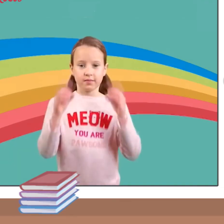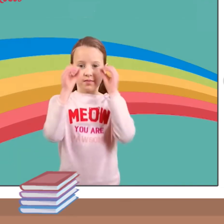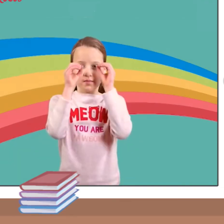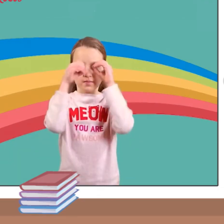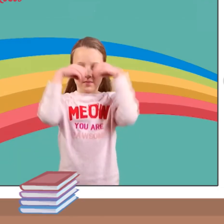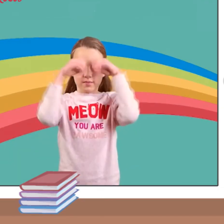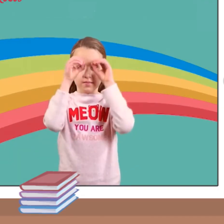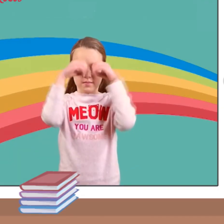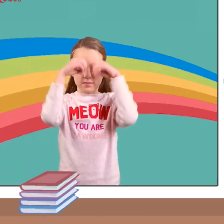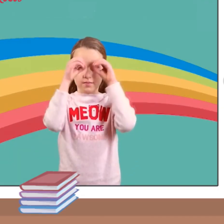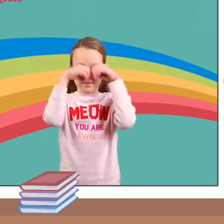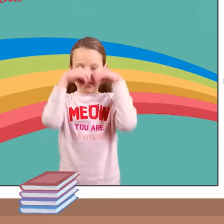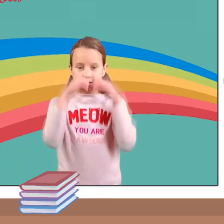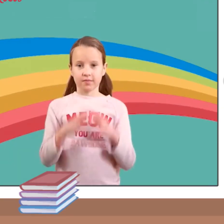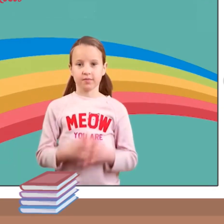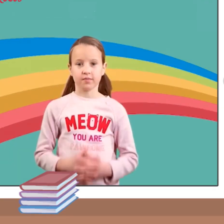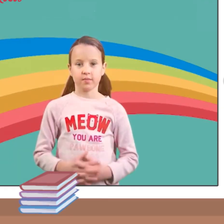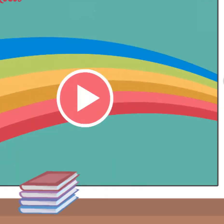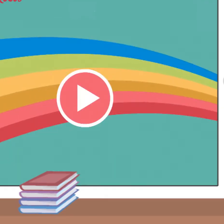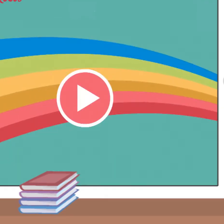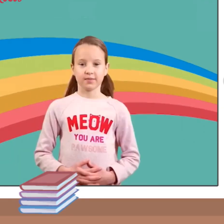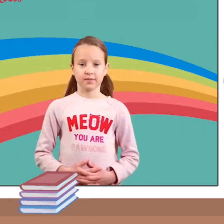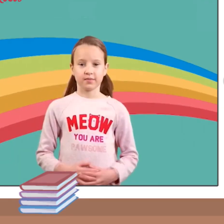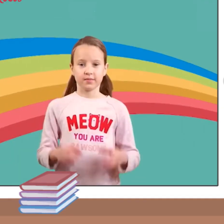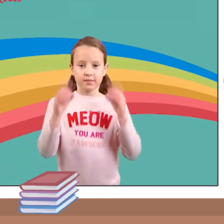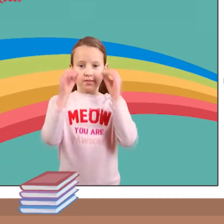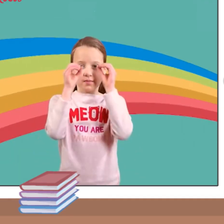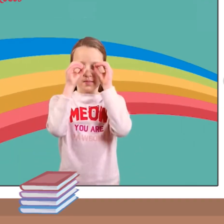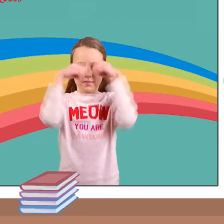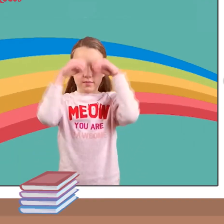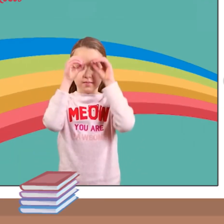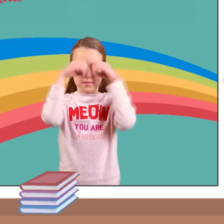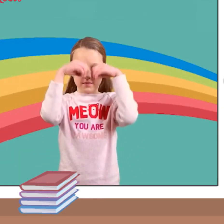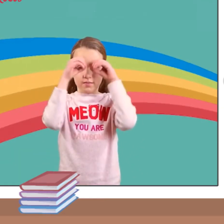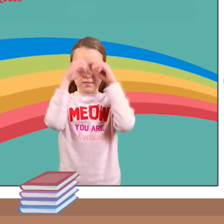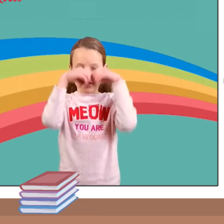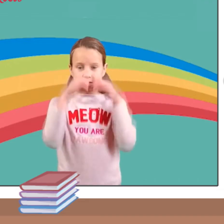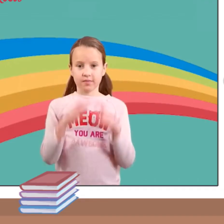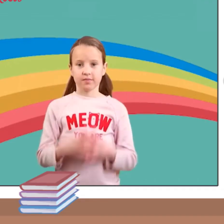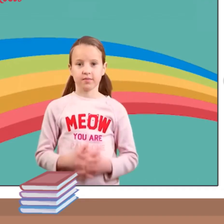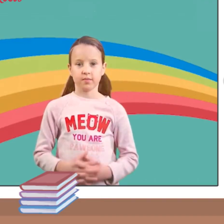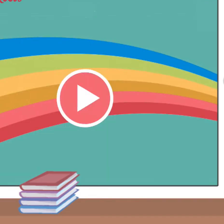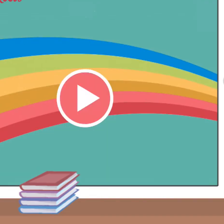Owl